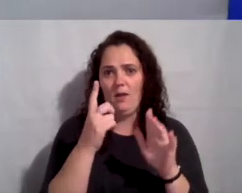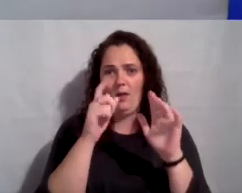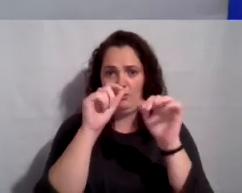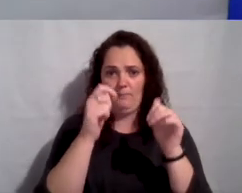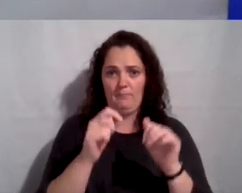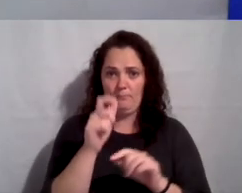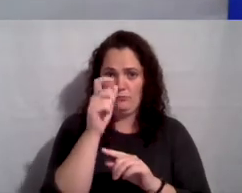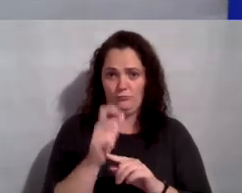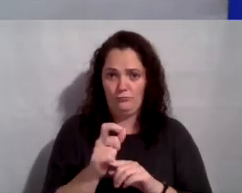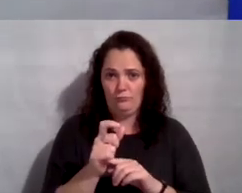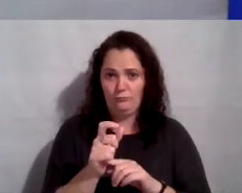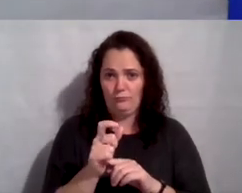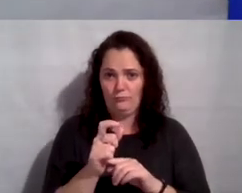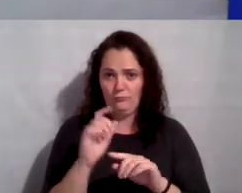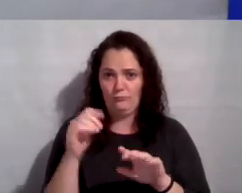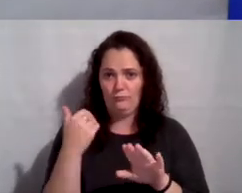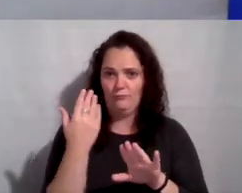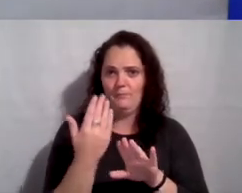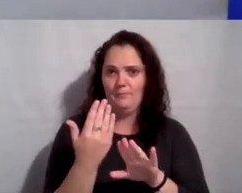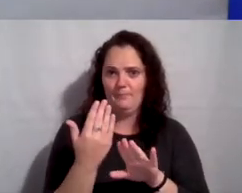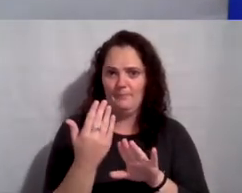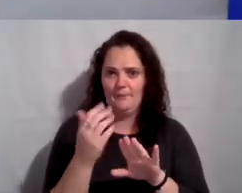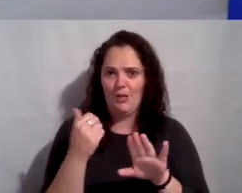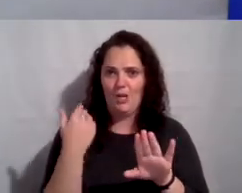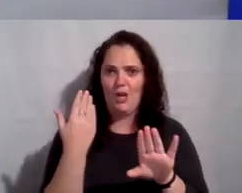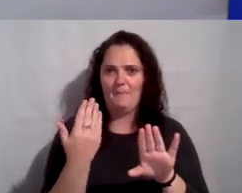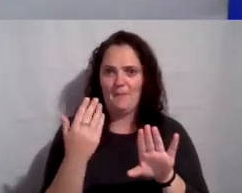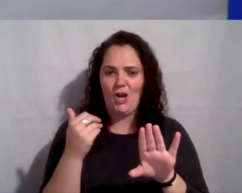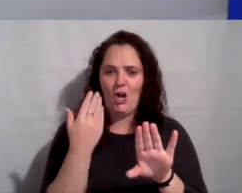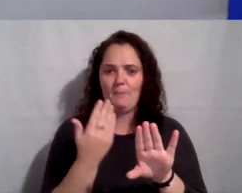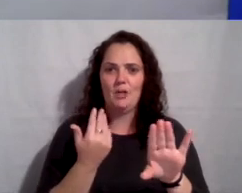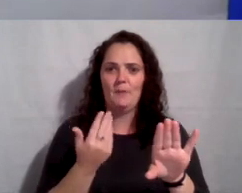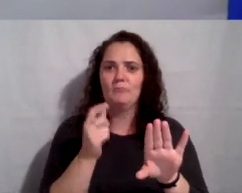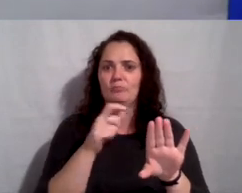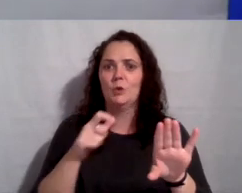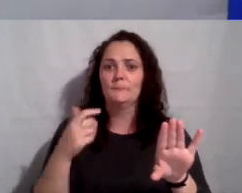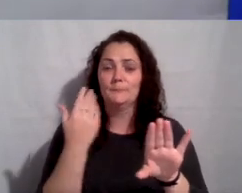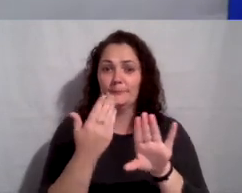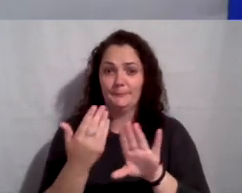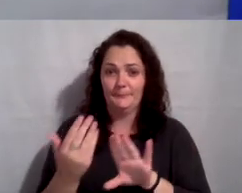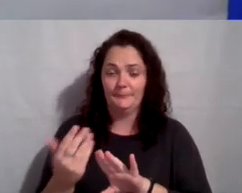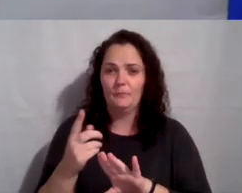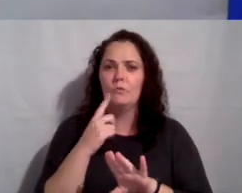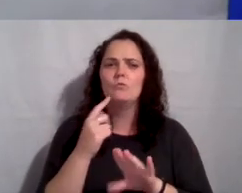on top of another on top of another, so you're going to start to build density not with individual lines in a single figure, but you're going to start to